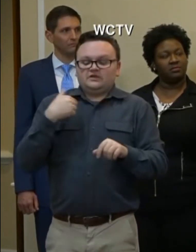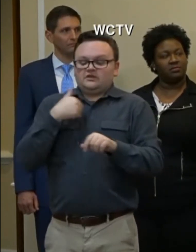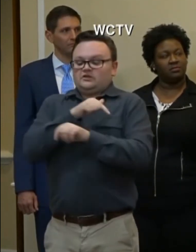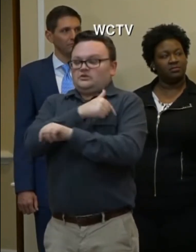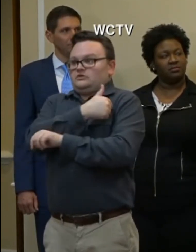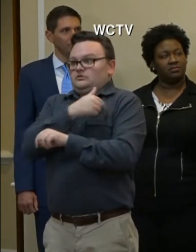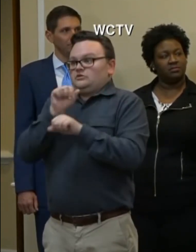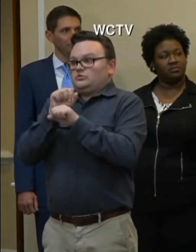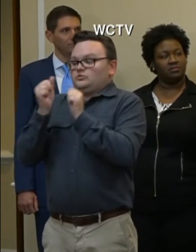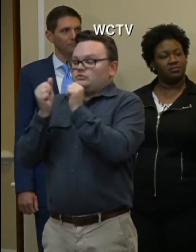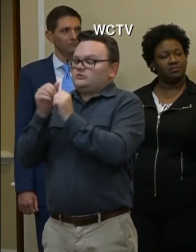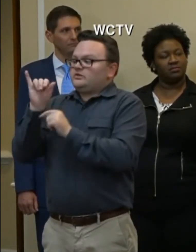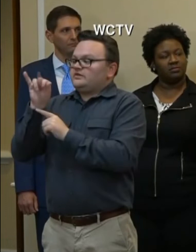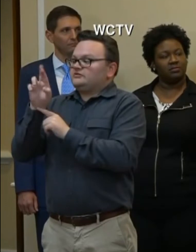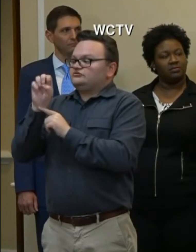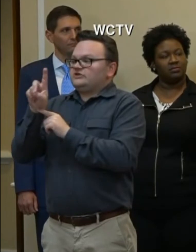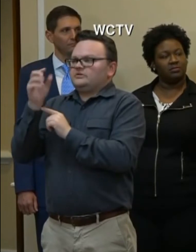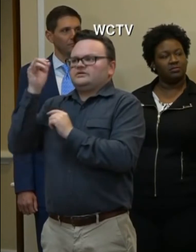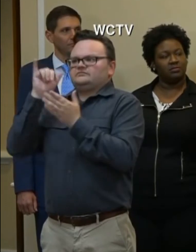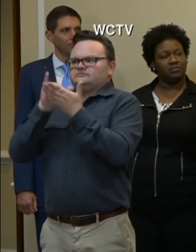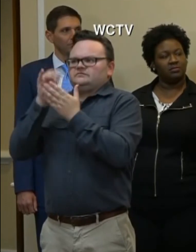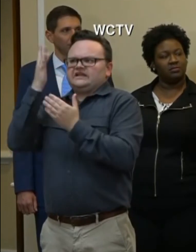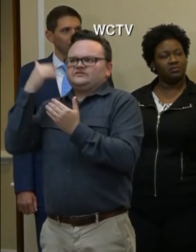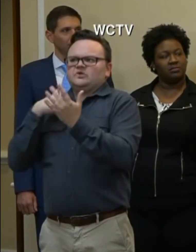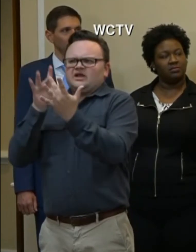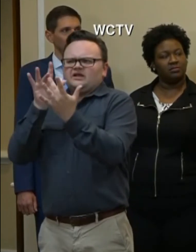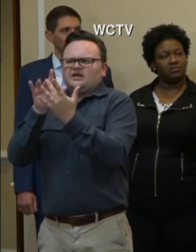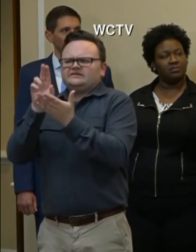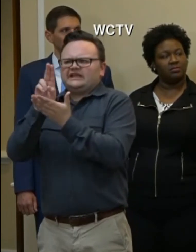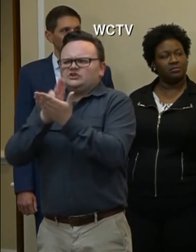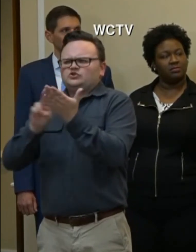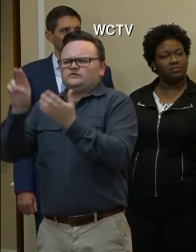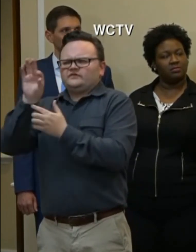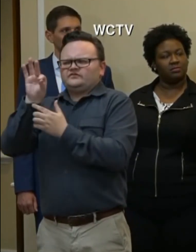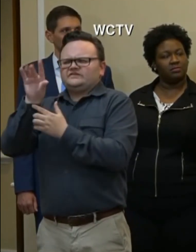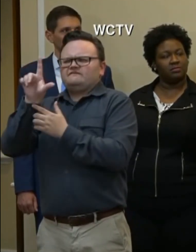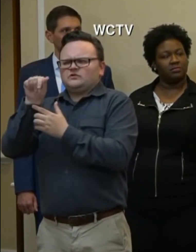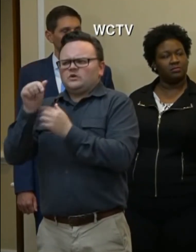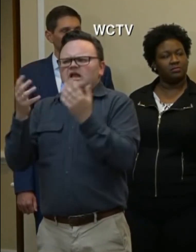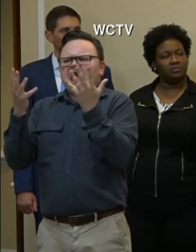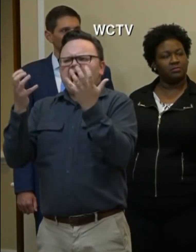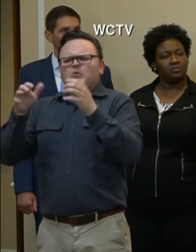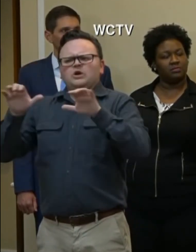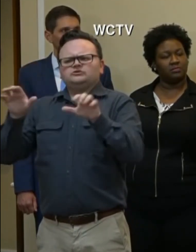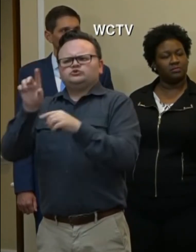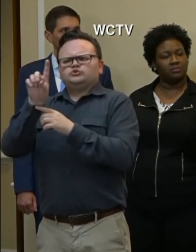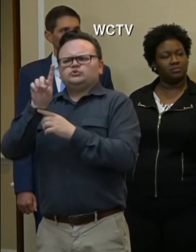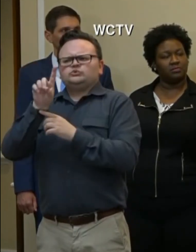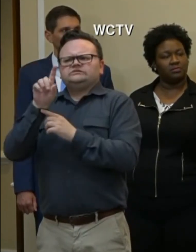reasons I reached out to University of Florida because think it would be good to be doing some diagnostic and to try to figure out okay